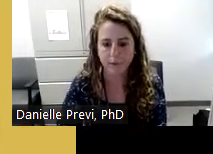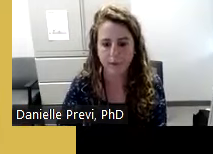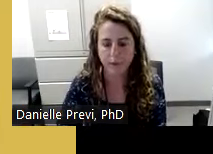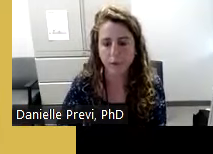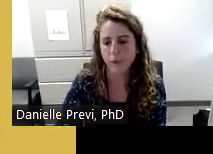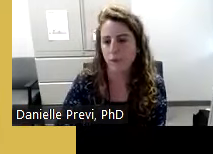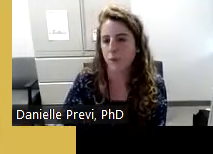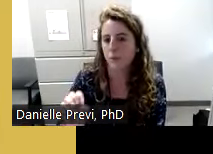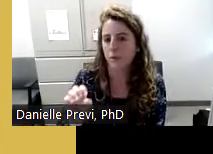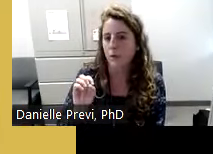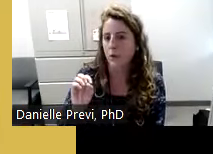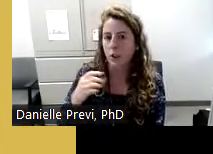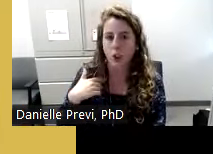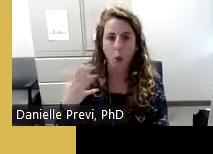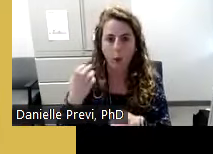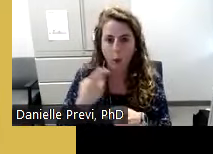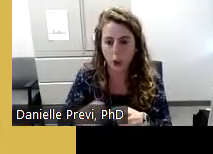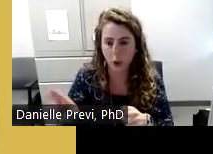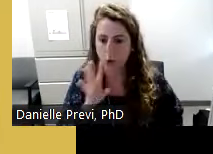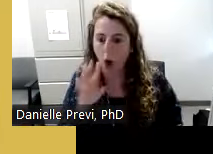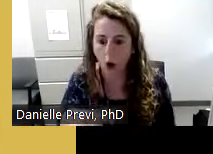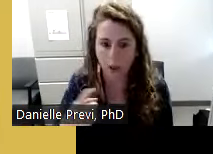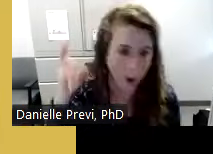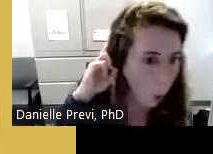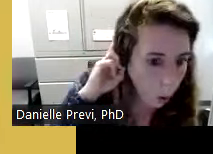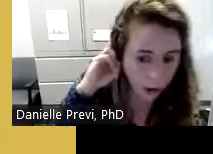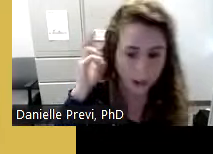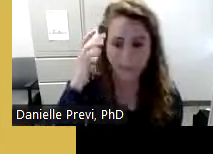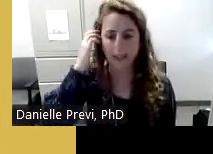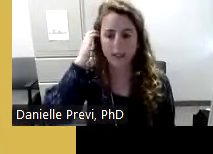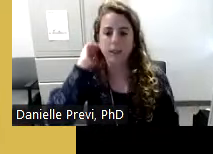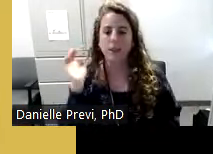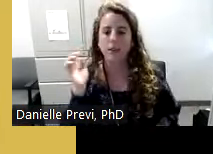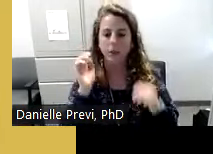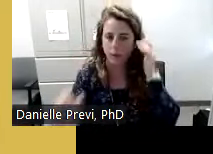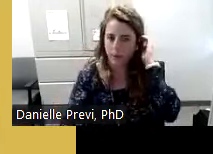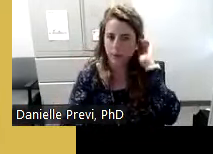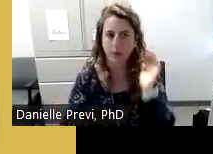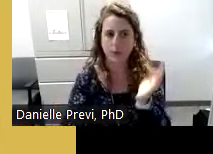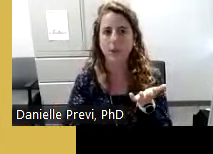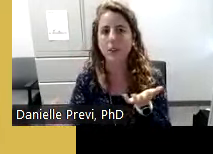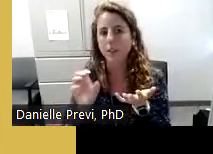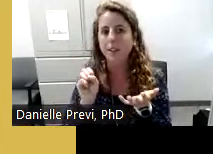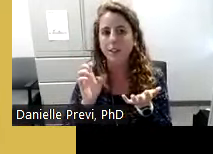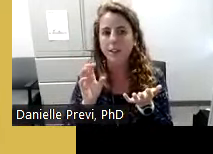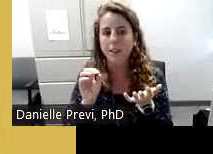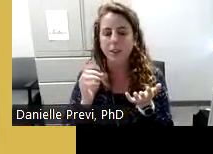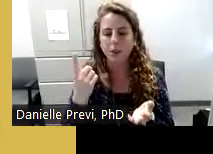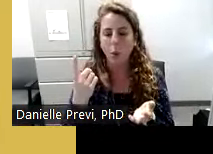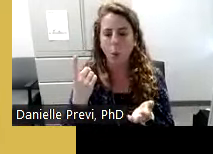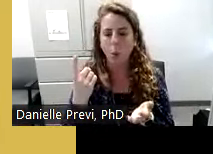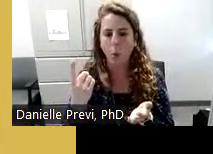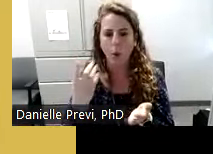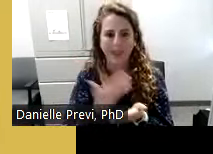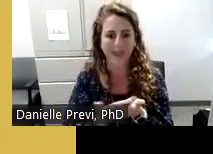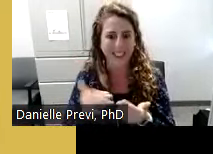Cochlear Implants (19:30) Okay, I want to really quickly touch on cochlear implants.